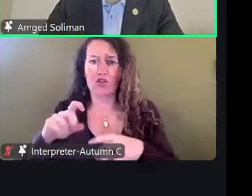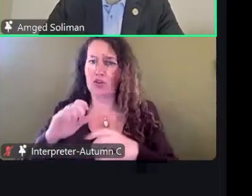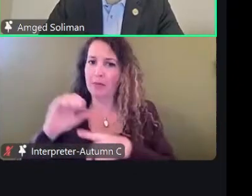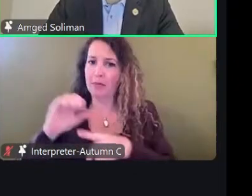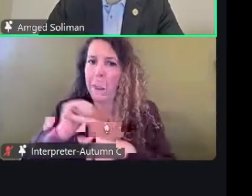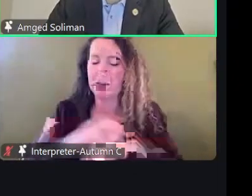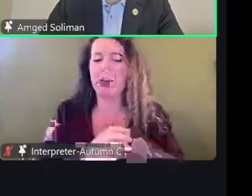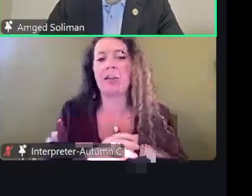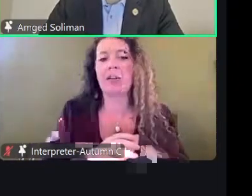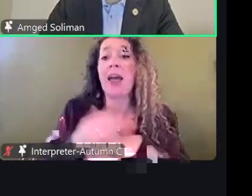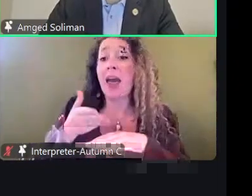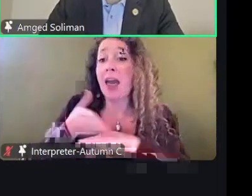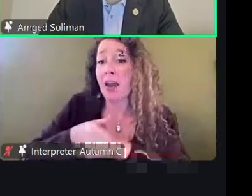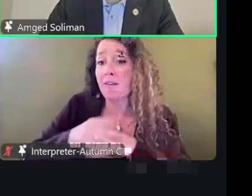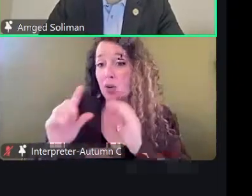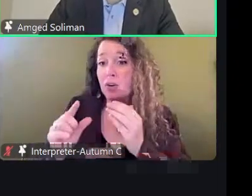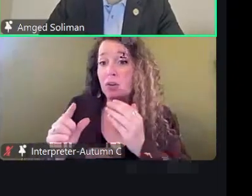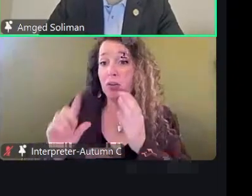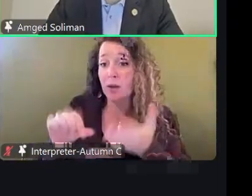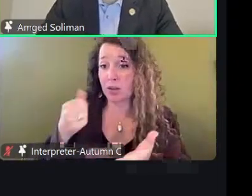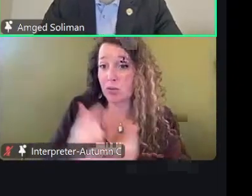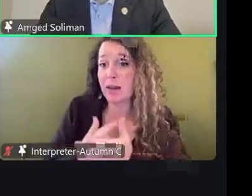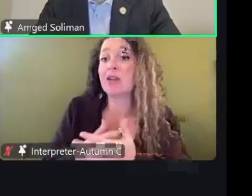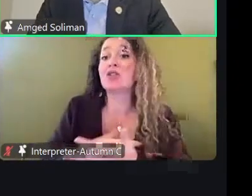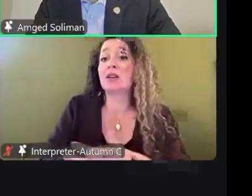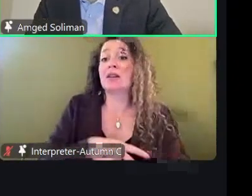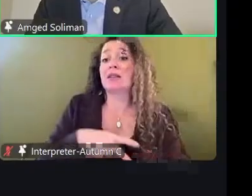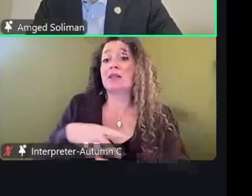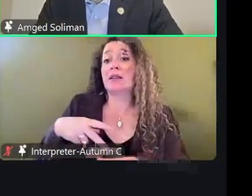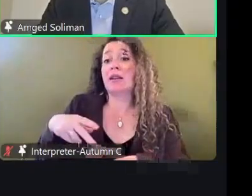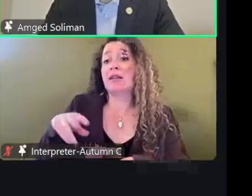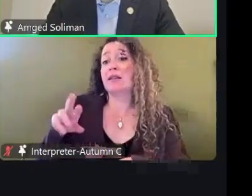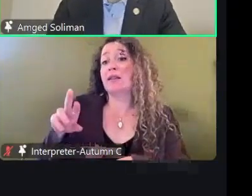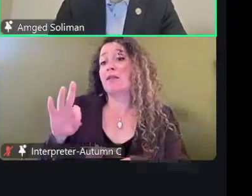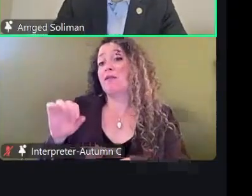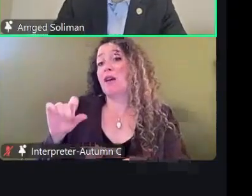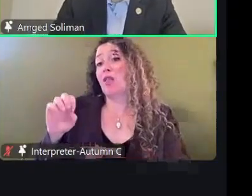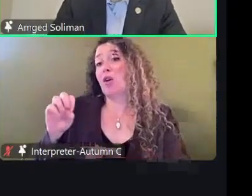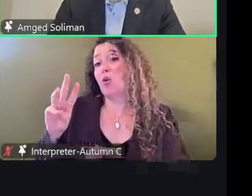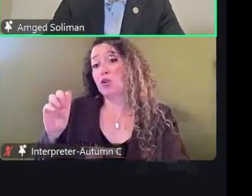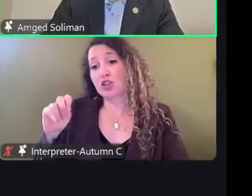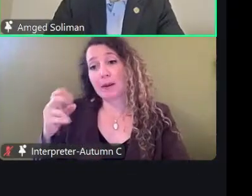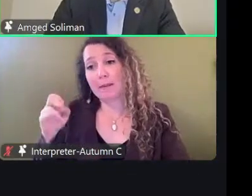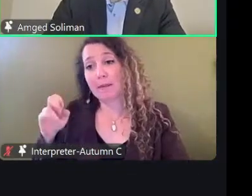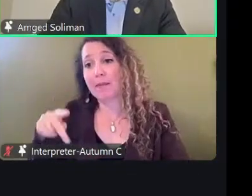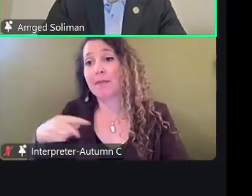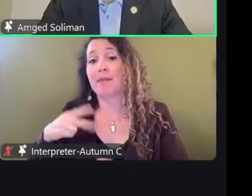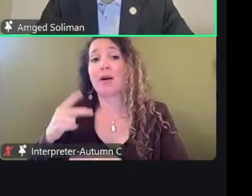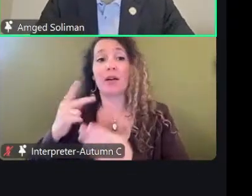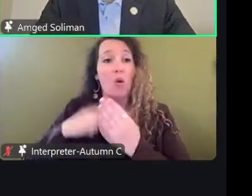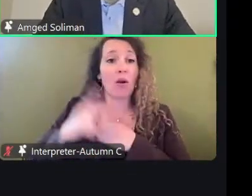residency and fellowship programs that are conducted in over 1100 teaching hospitals.